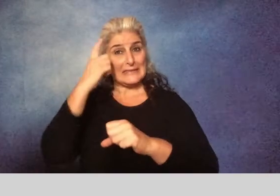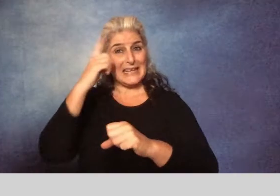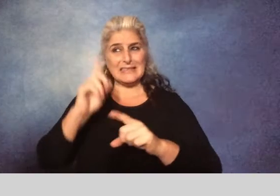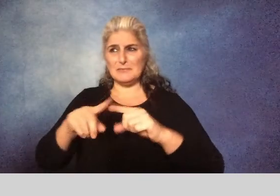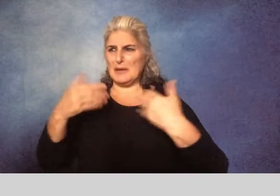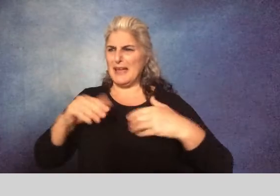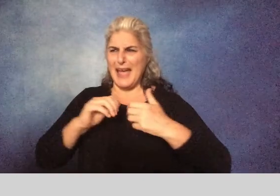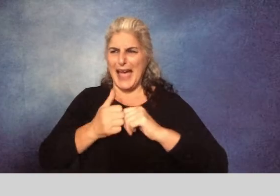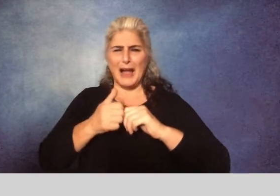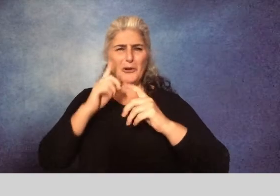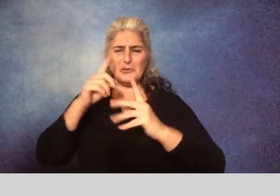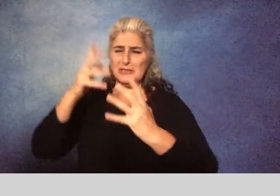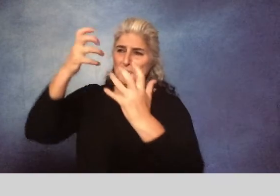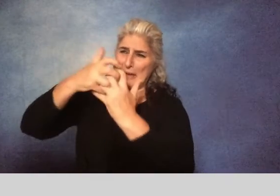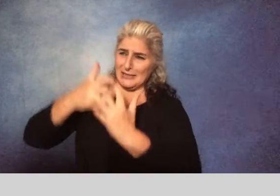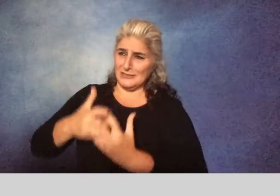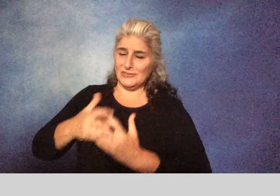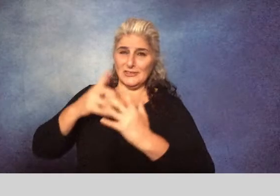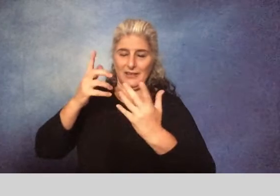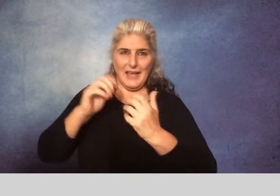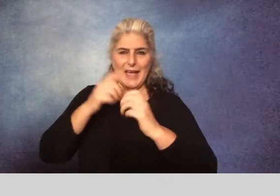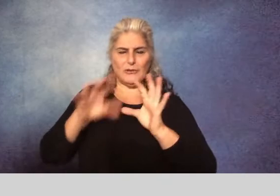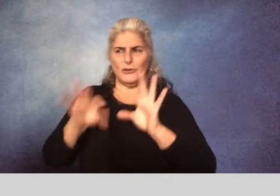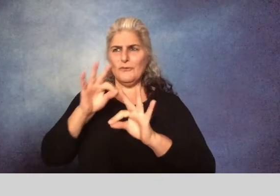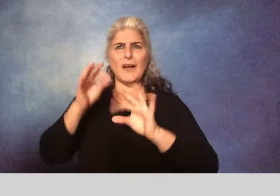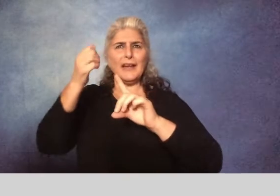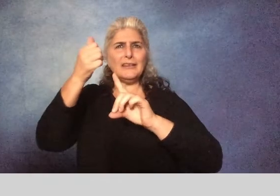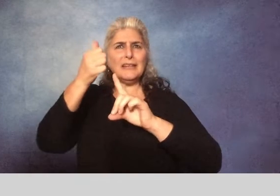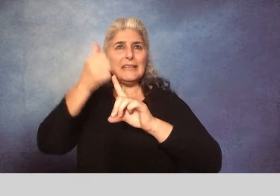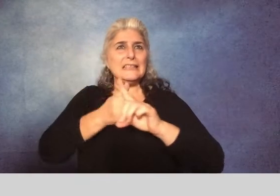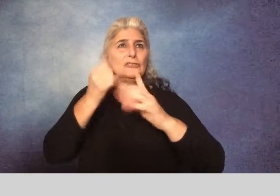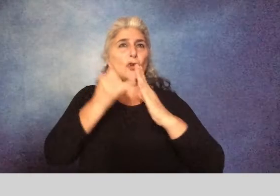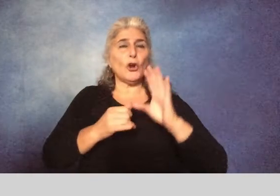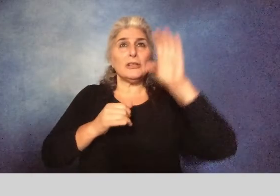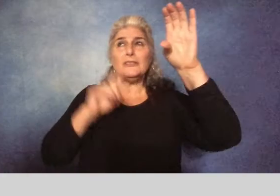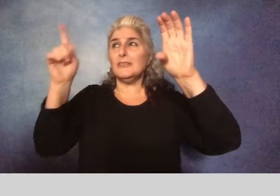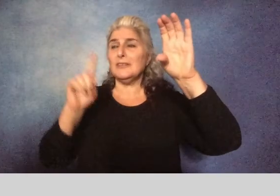in order to group each artists with other similar artists and plot them altogether. To do this,